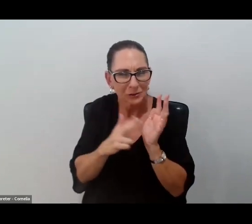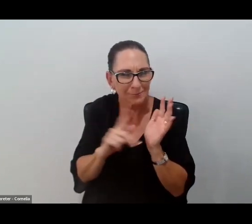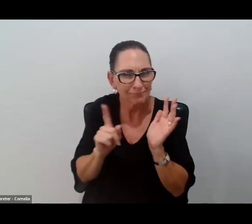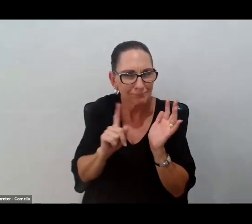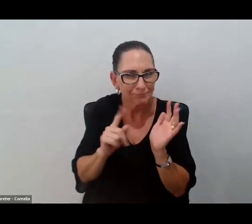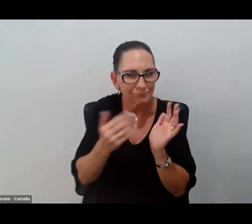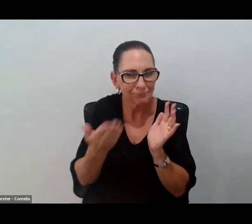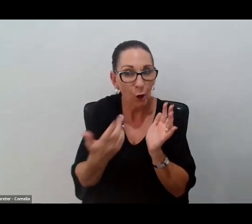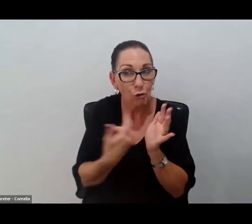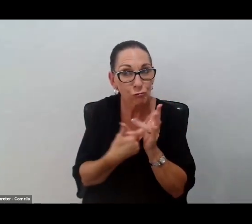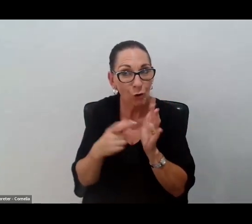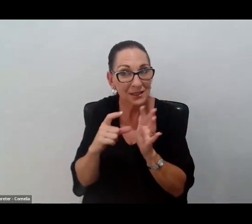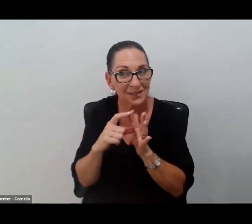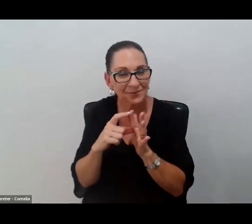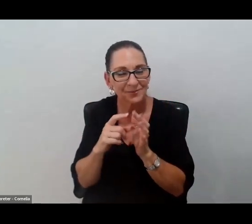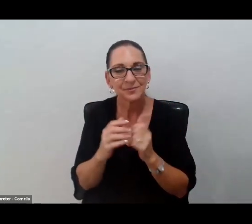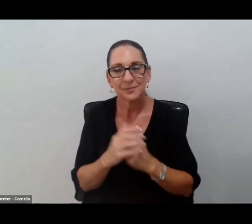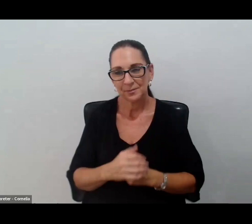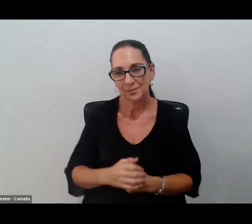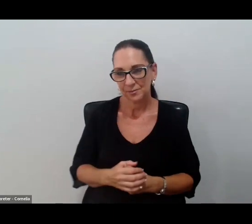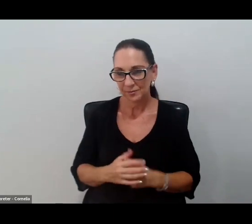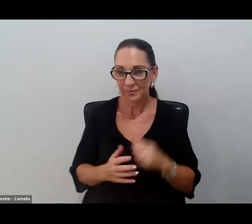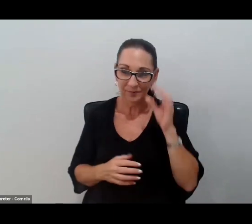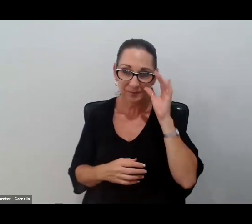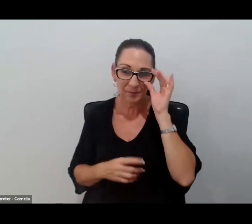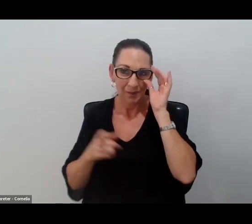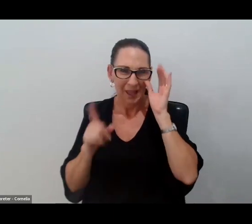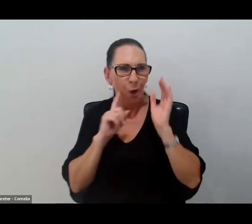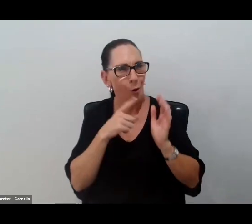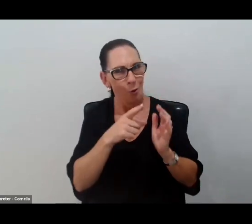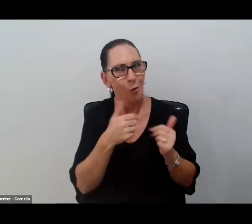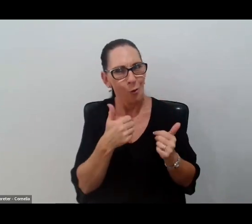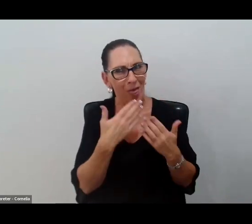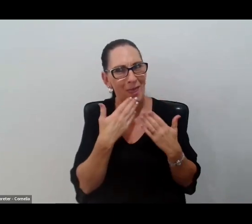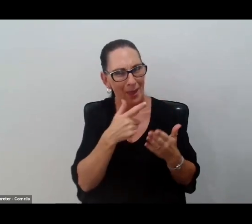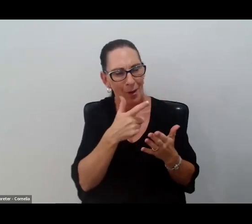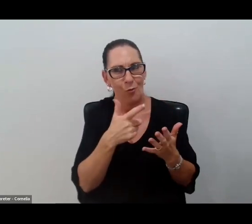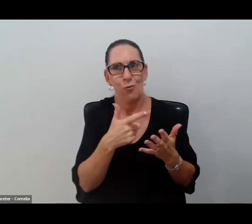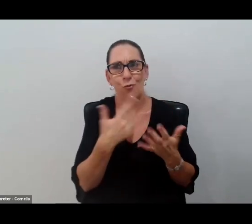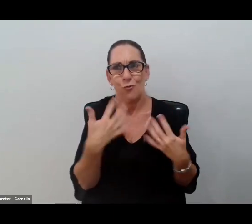Rod Carracher: Thanks, Jane. That's a big one big question as well. But thank you. Look,